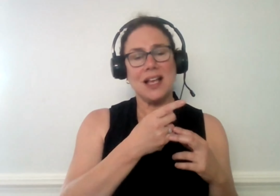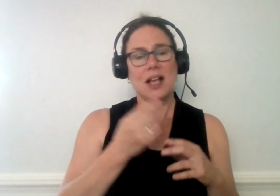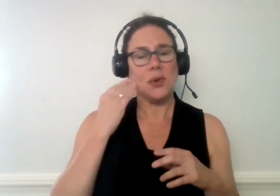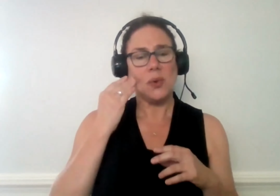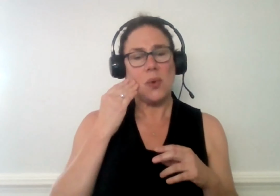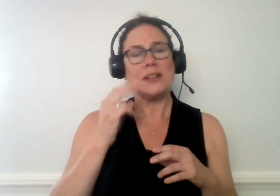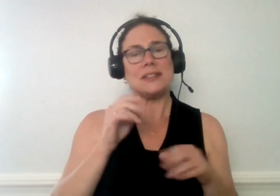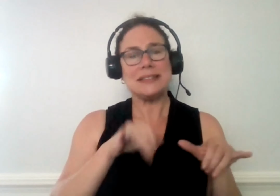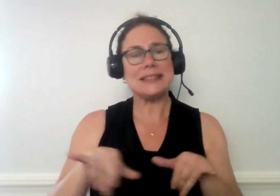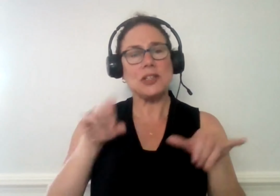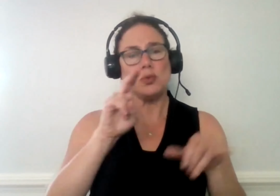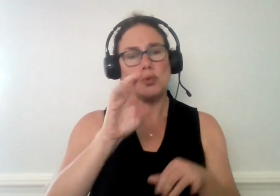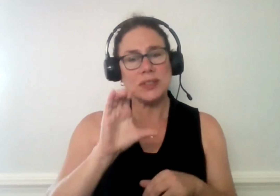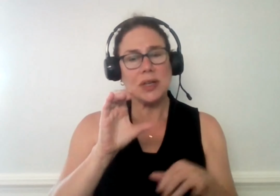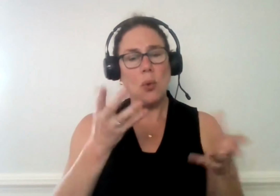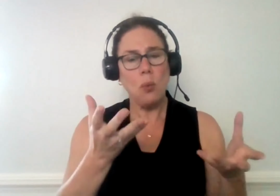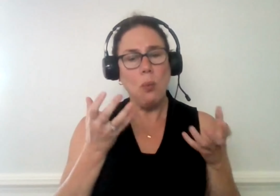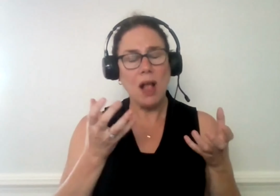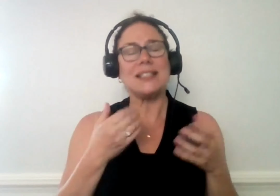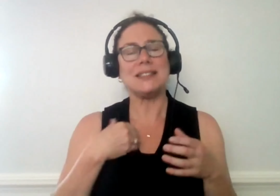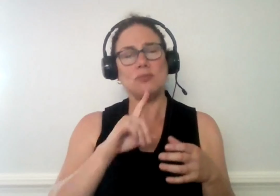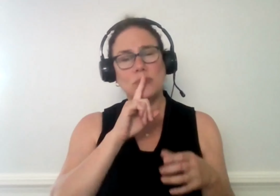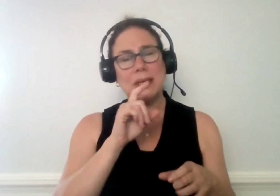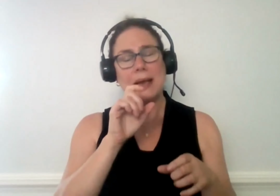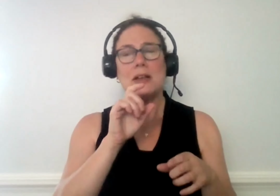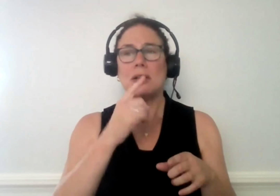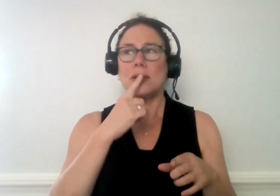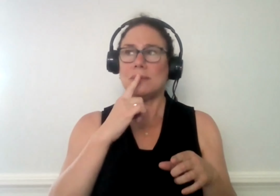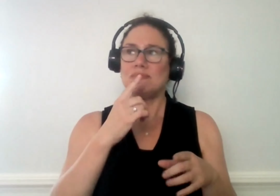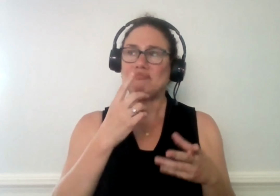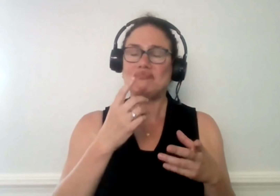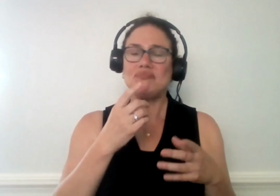But it is a pragmatic tool to get our content a little bit more accessible,